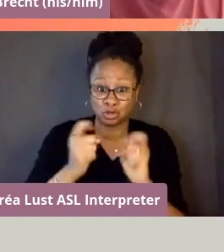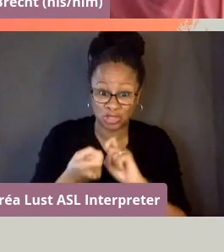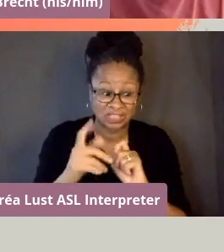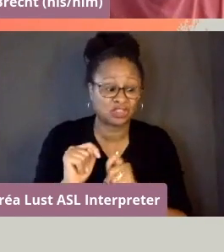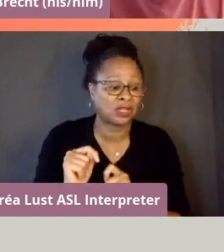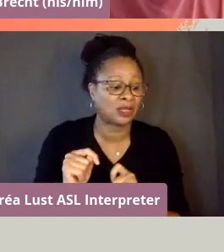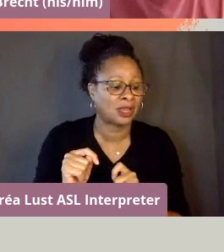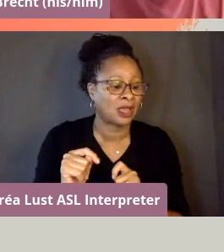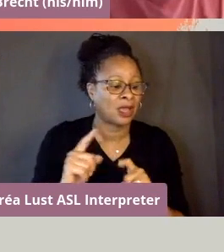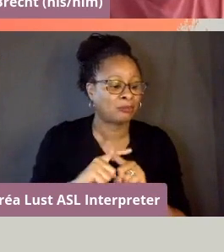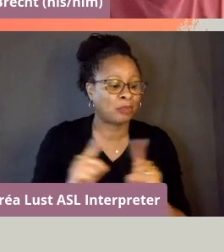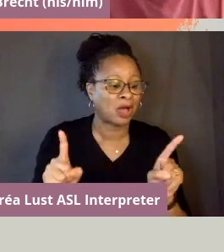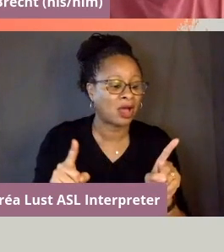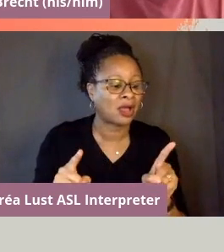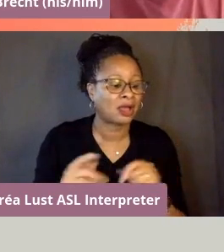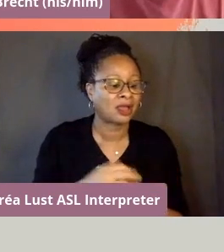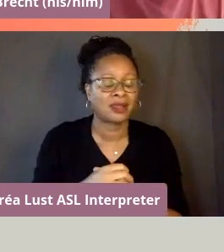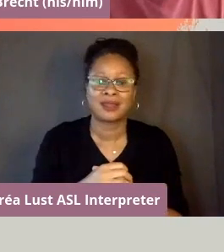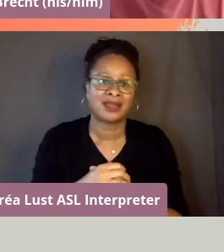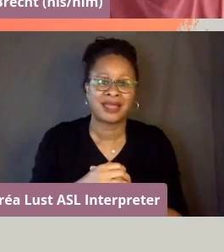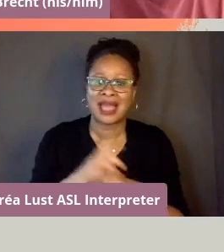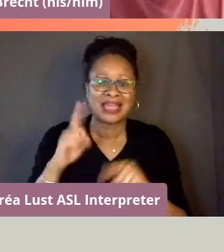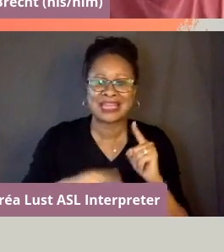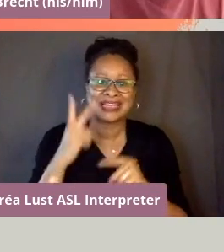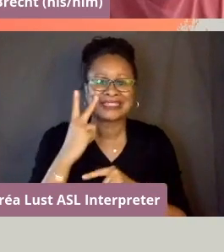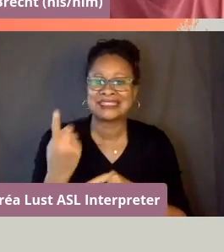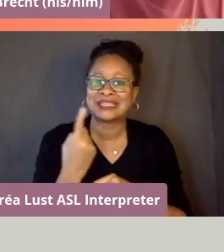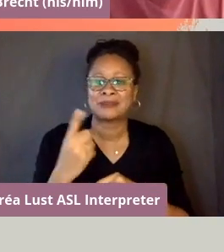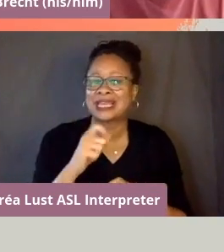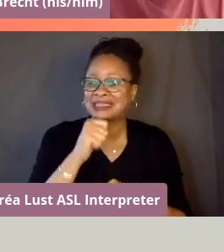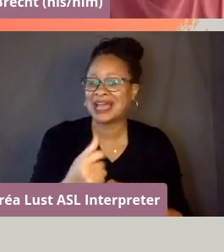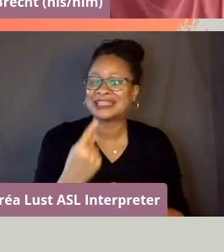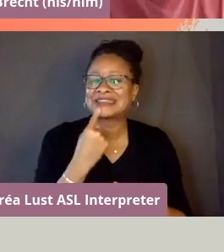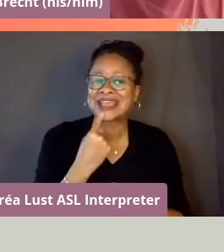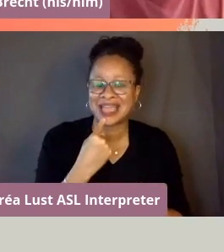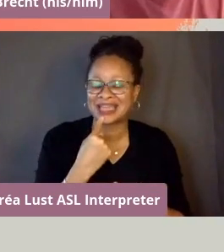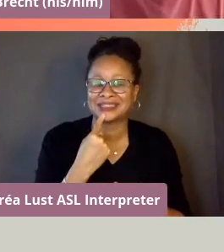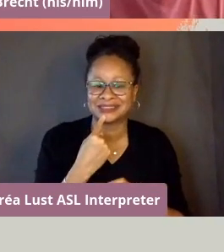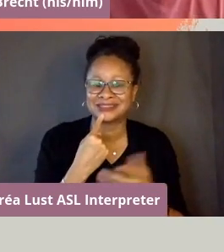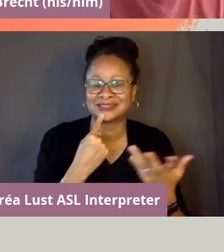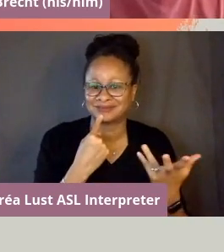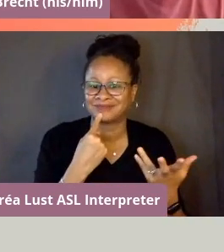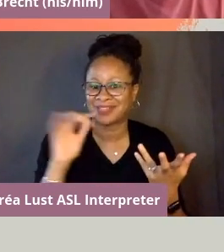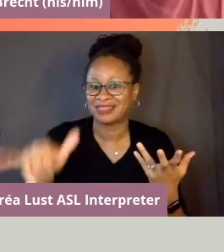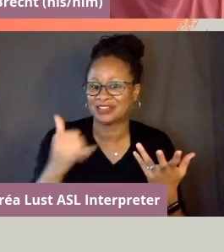But like, I can't see something and not say that that's wrong, you know?